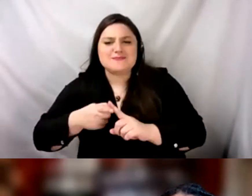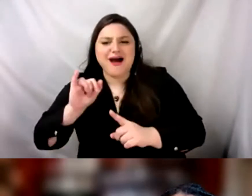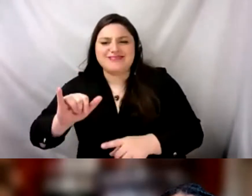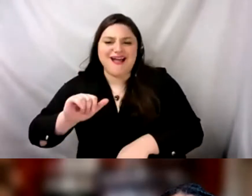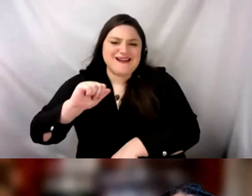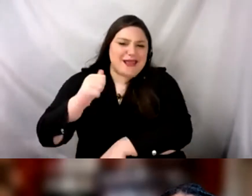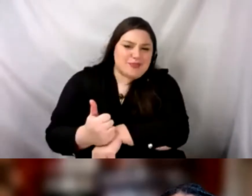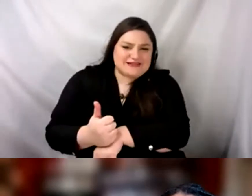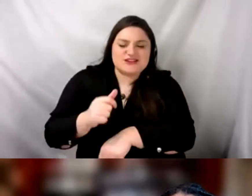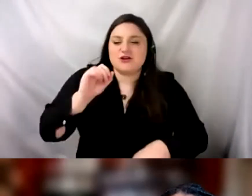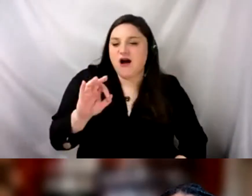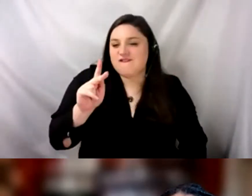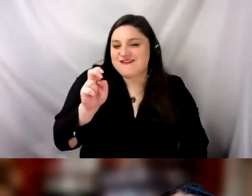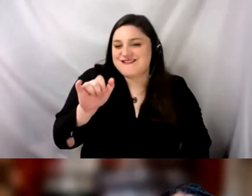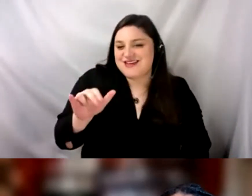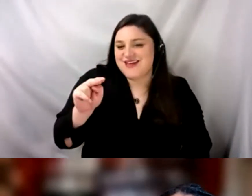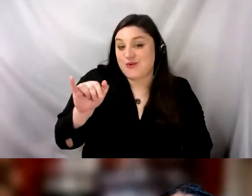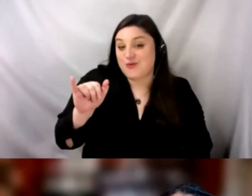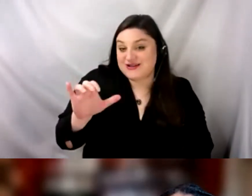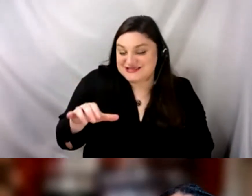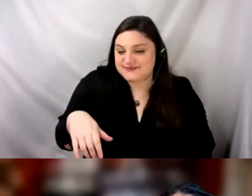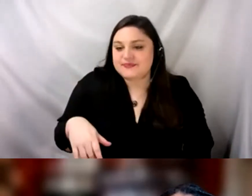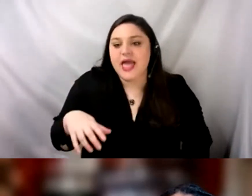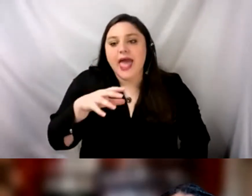The feedback that they got on those calls and have gotten on subsequent calls